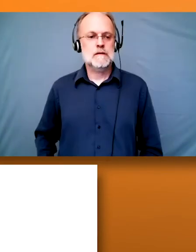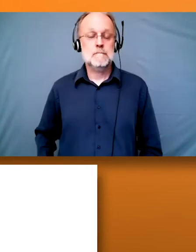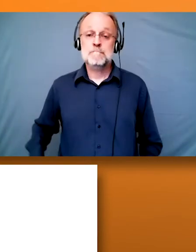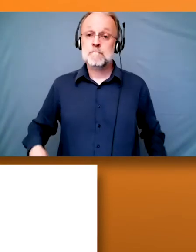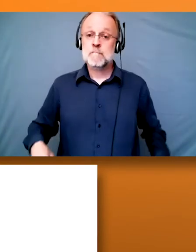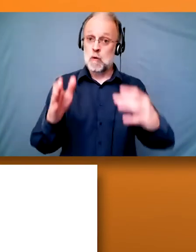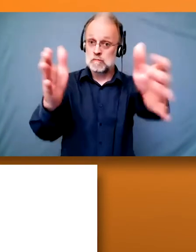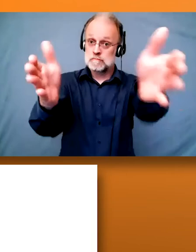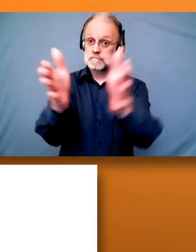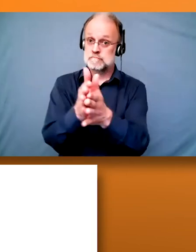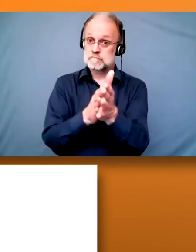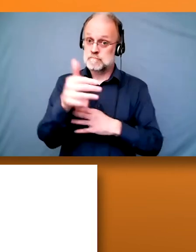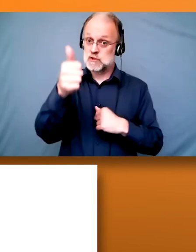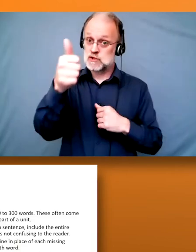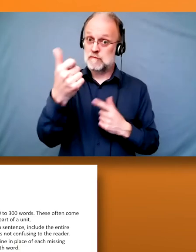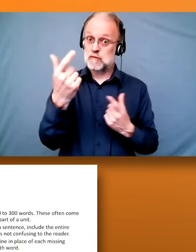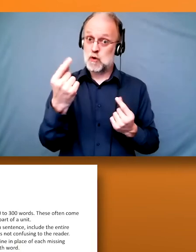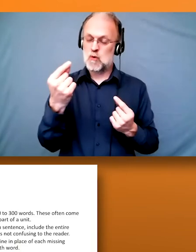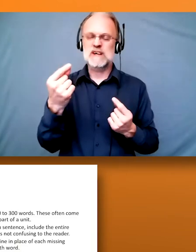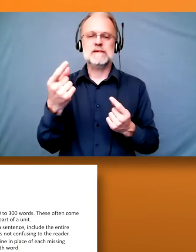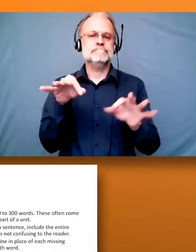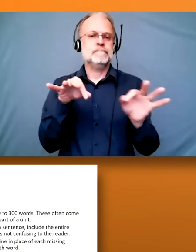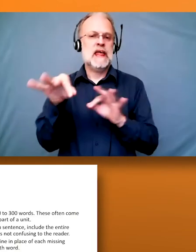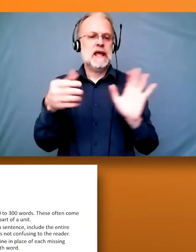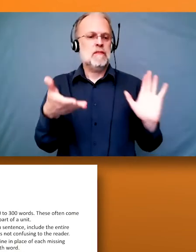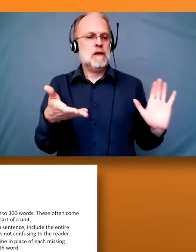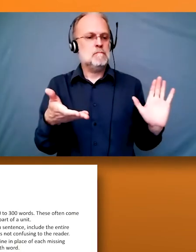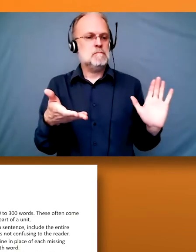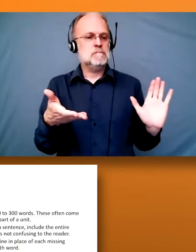If you'd like to create your own, here are the directions.